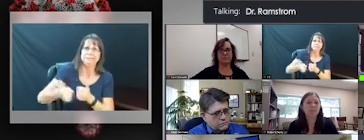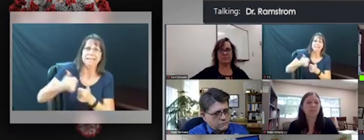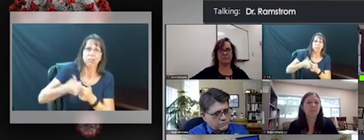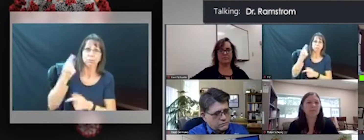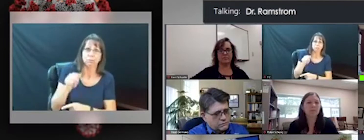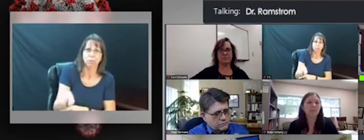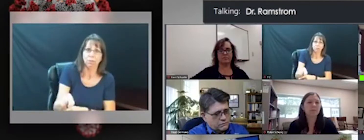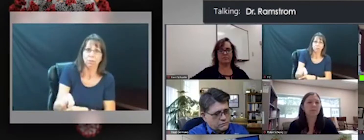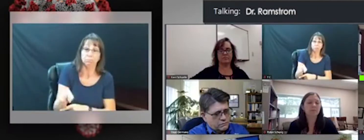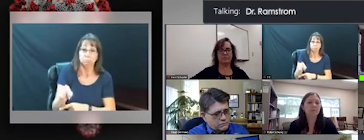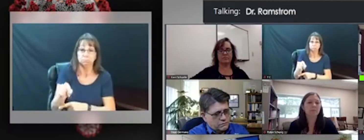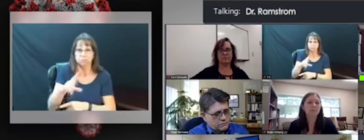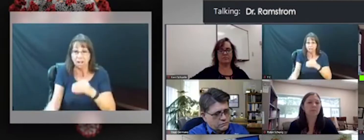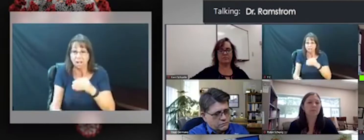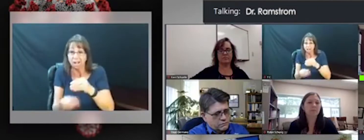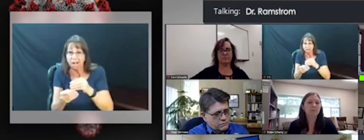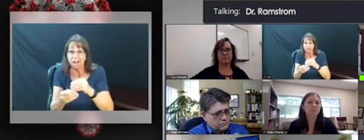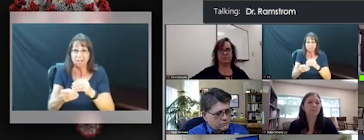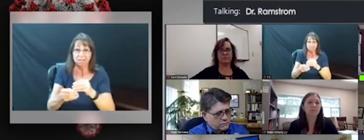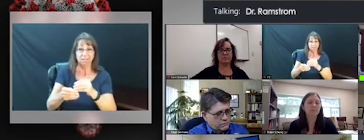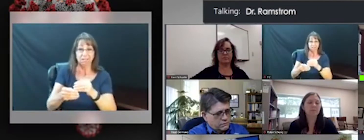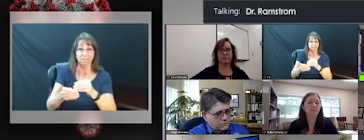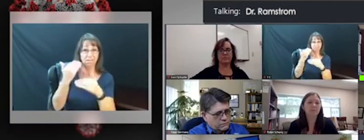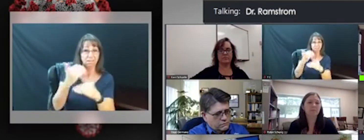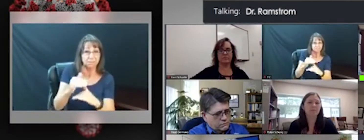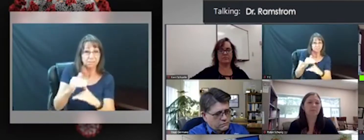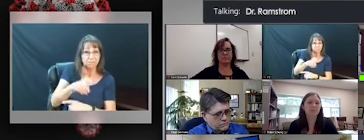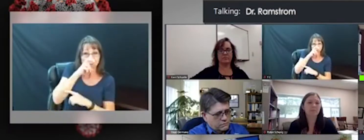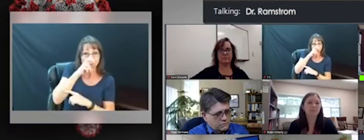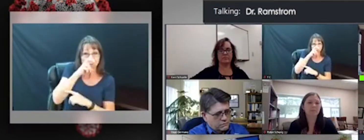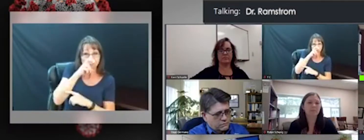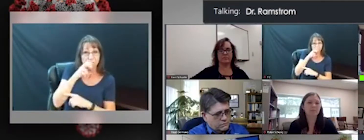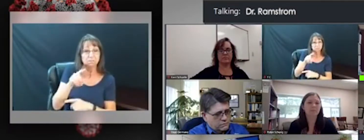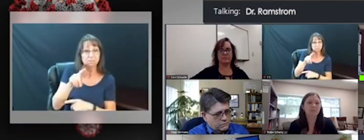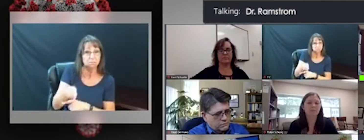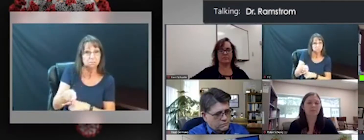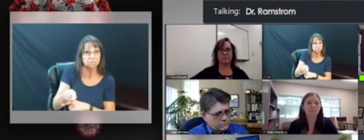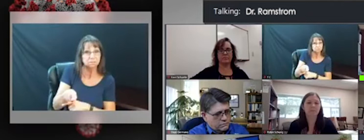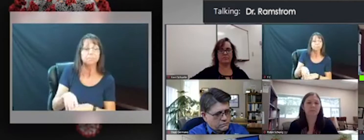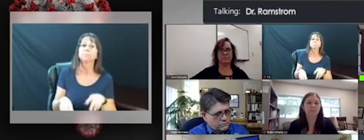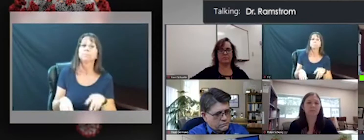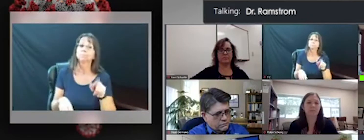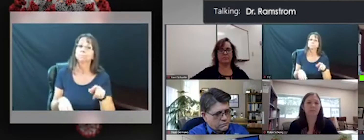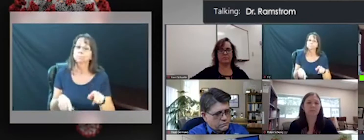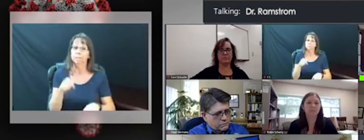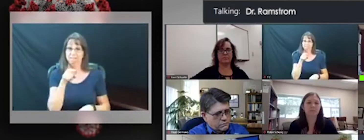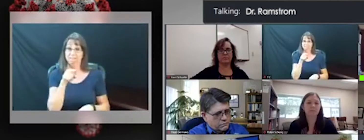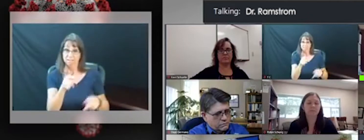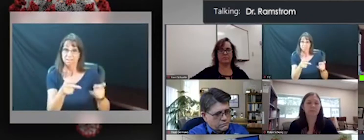So, these facilities have had guidelines since the beginning of the of the of the